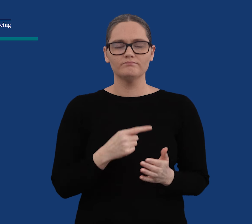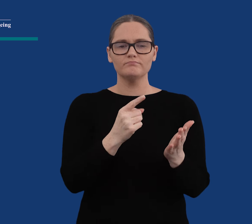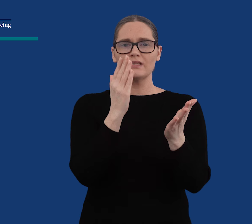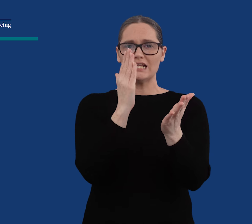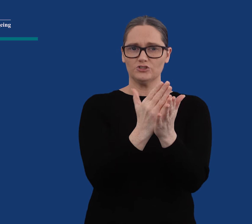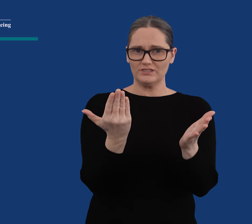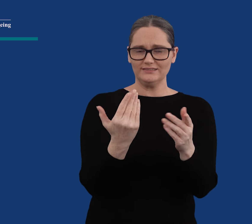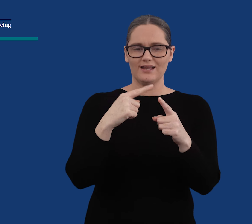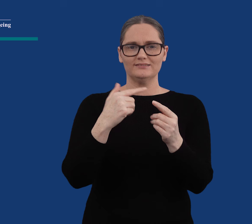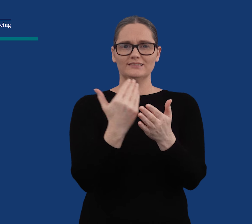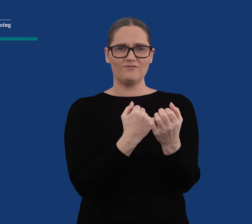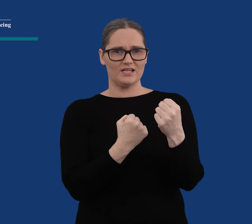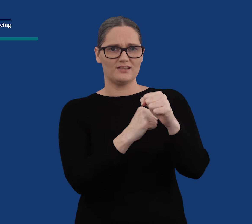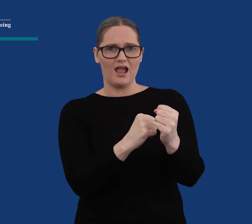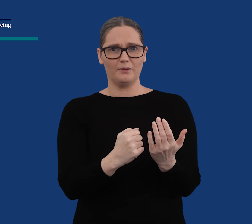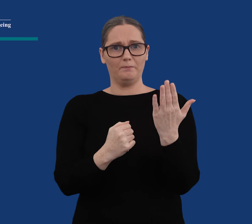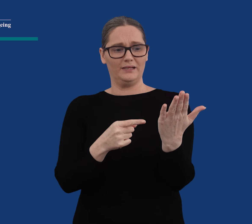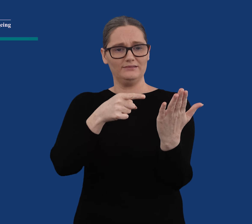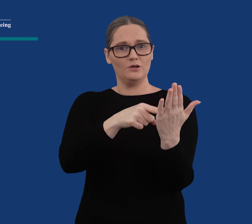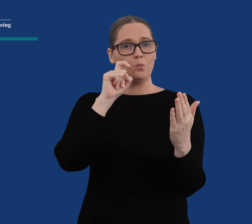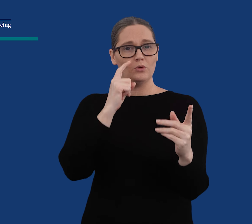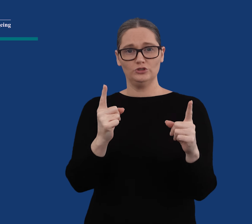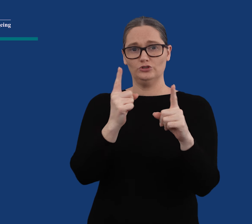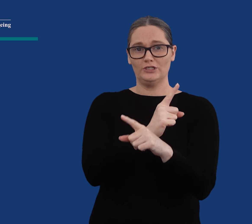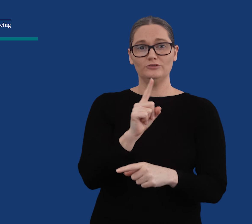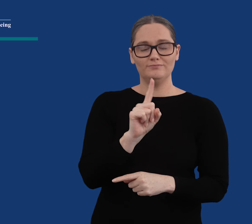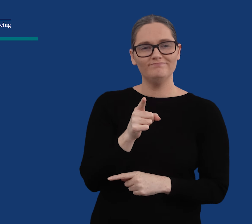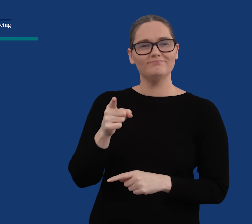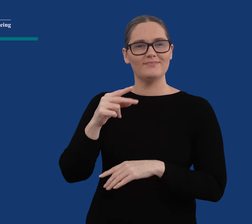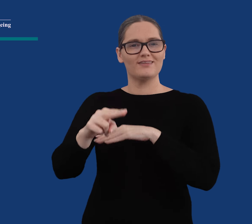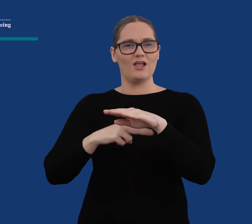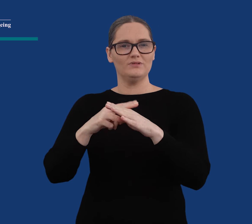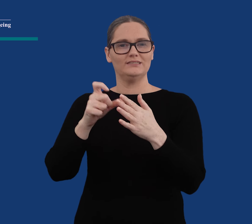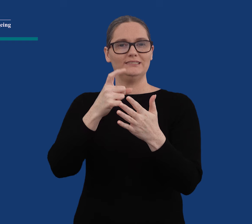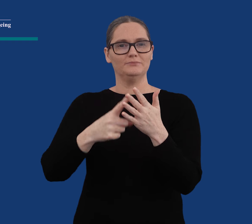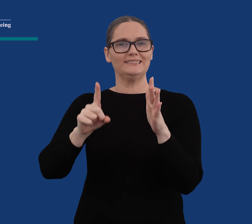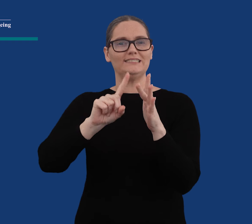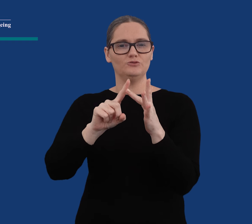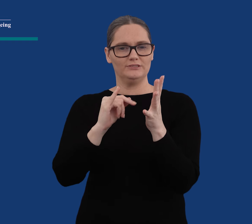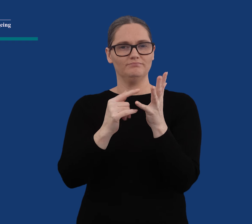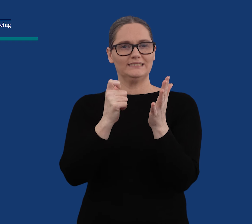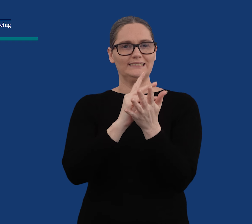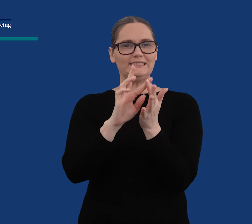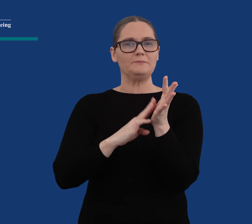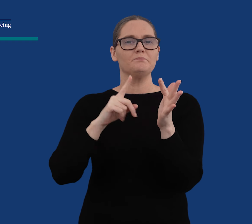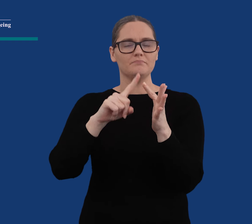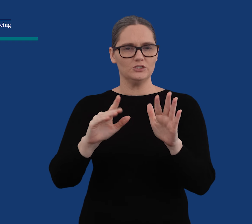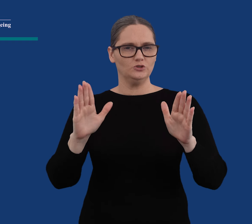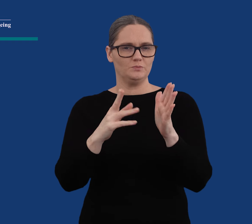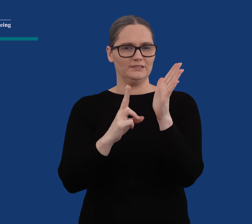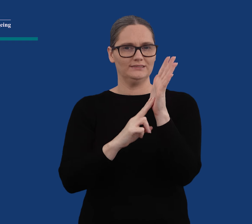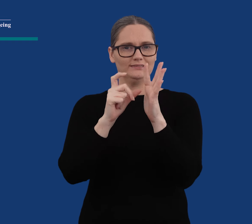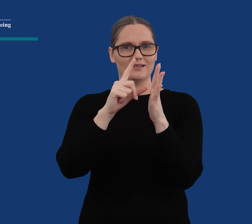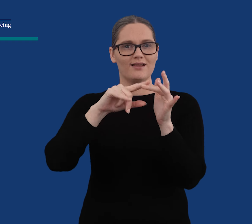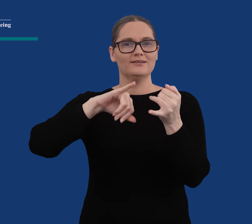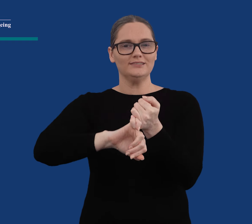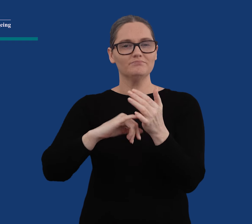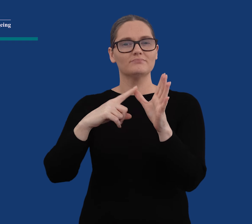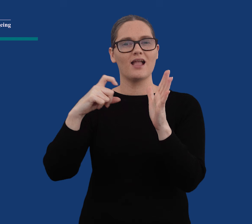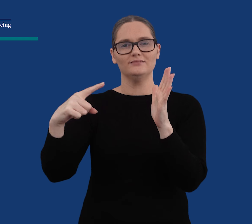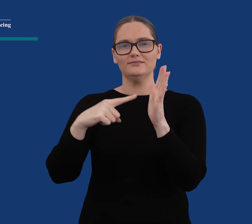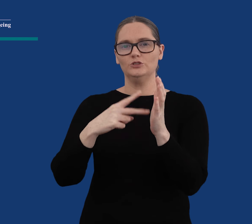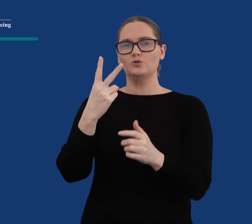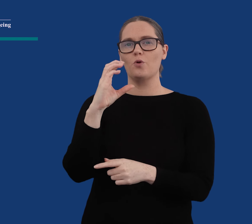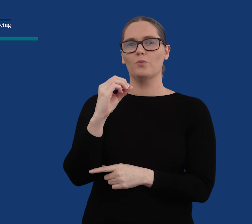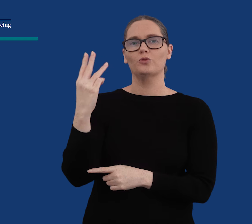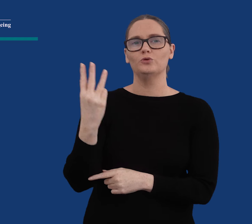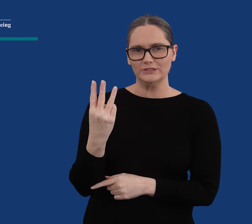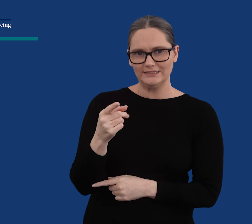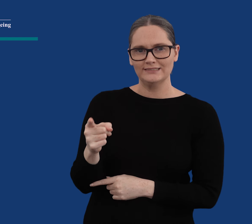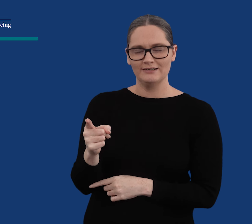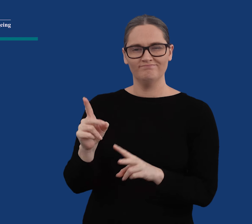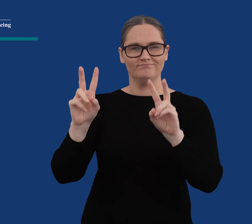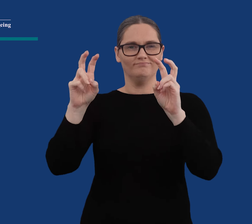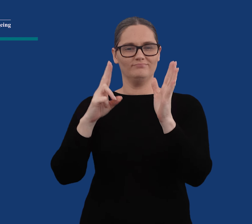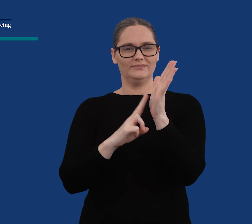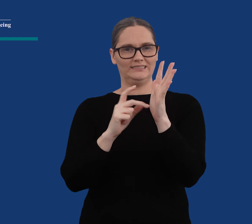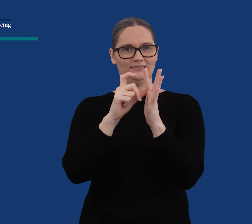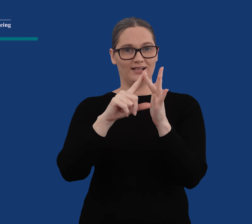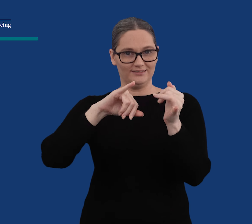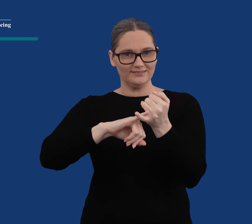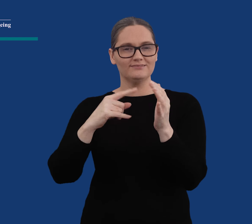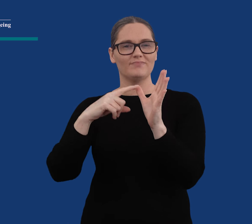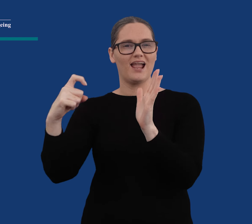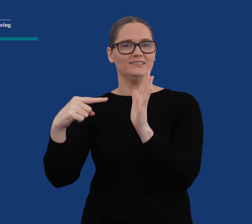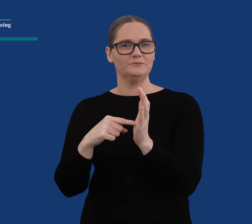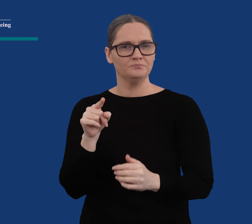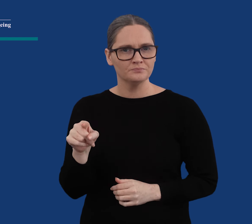This Integrity and Safeguarding Bill will make changes to the National Disability Insurance Scheme Act 2013 (NDIS Act).